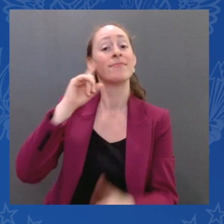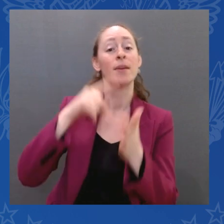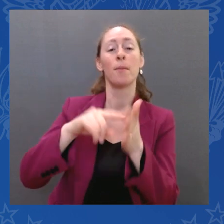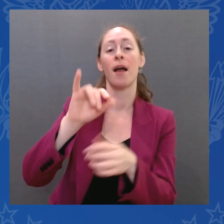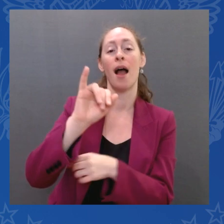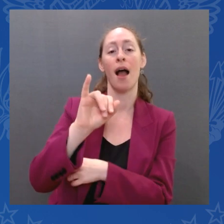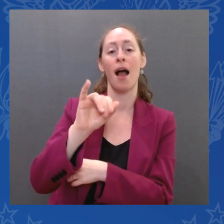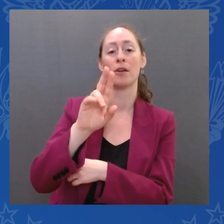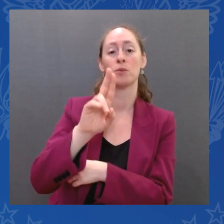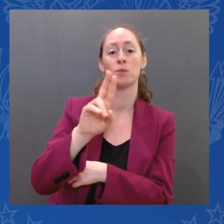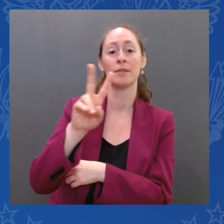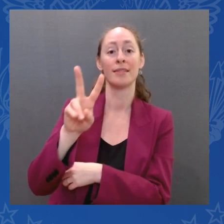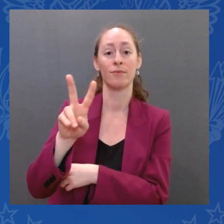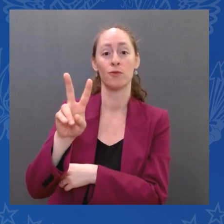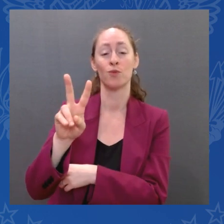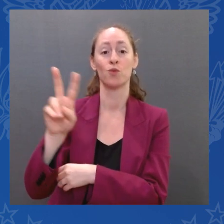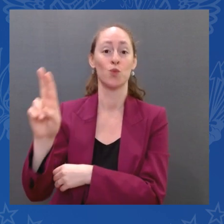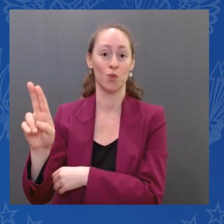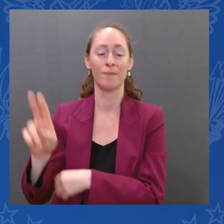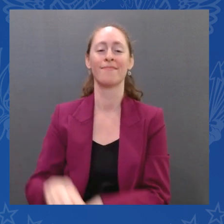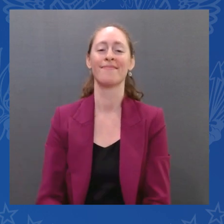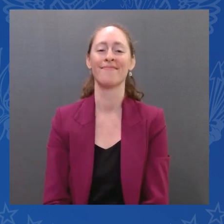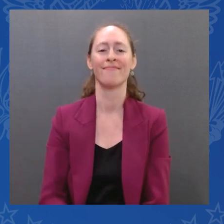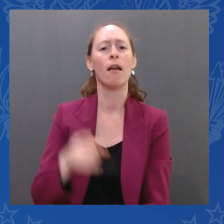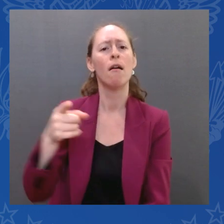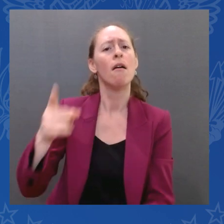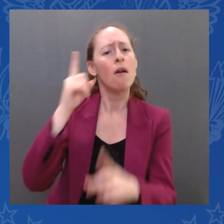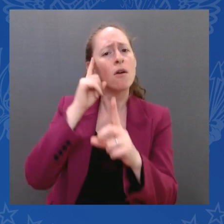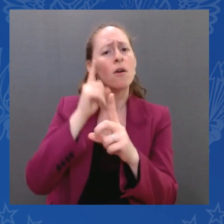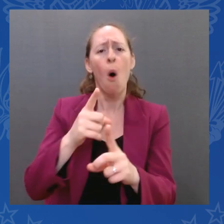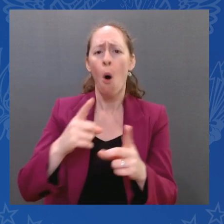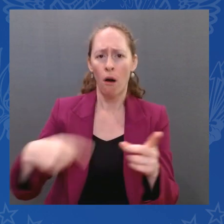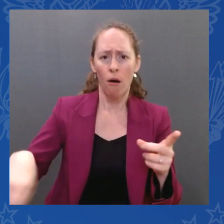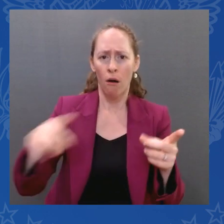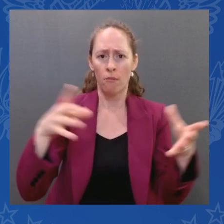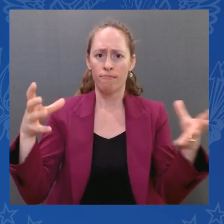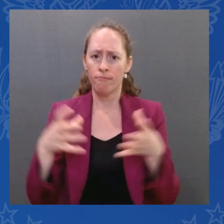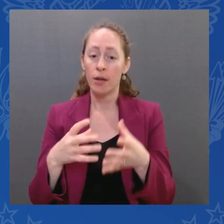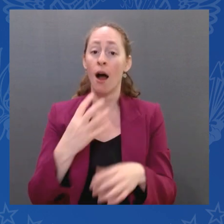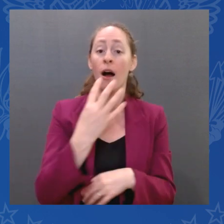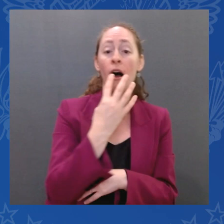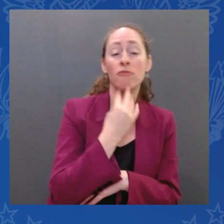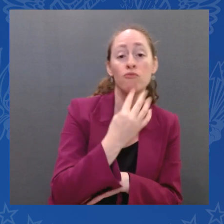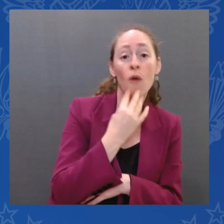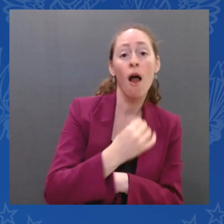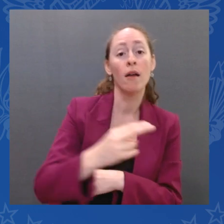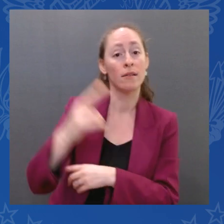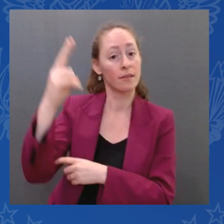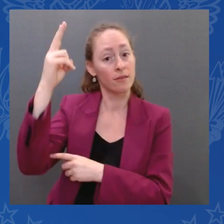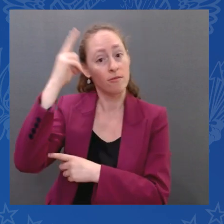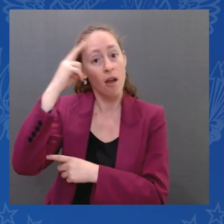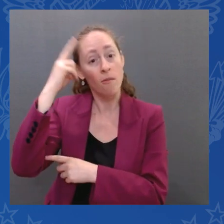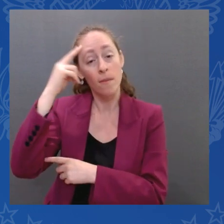and India as well -- to deepen economic cooperation between the Middle East and the Indo-Pacific.